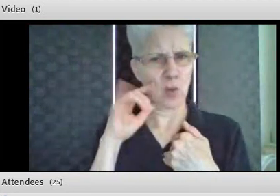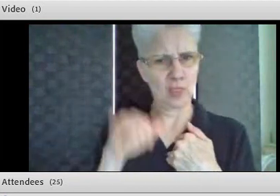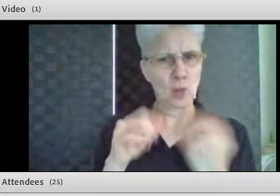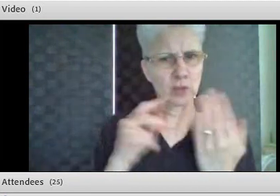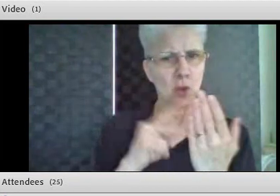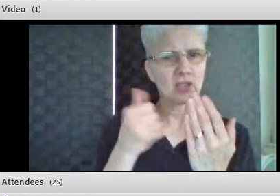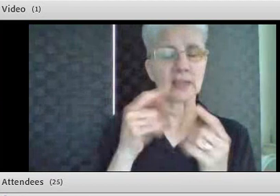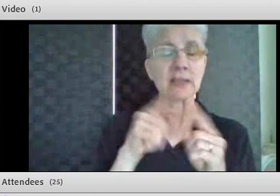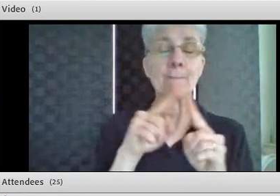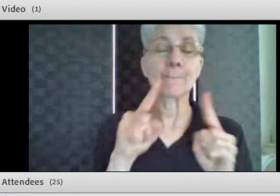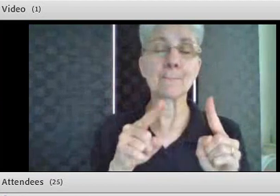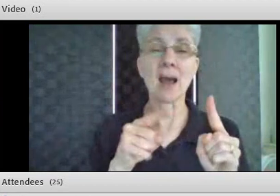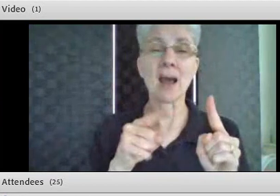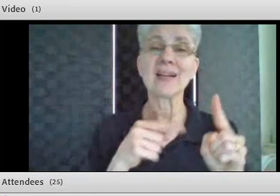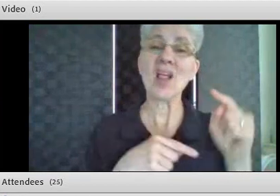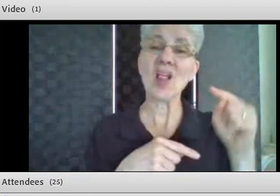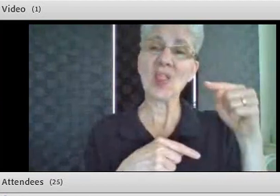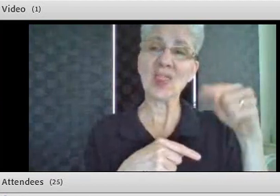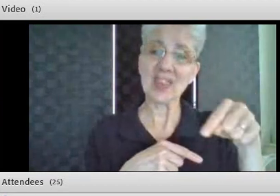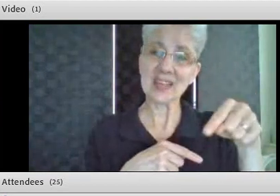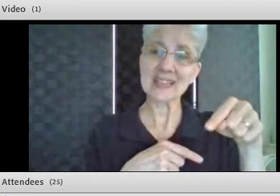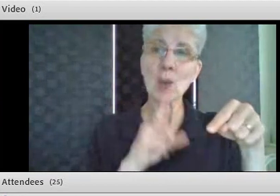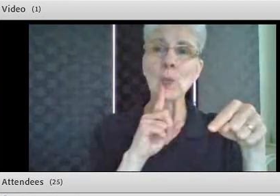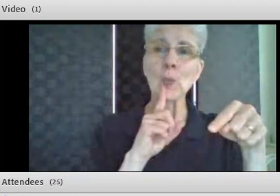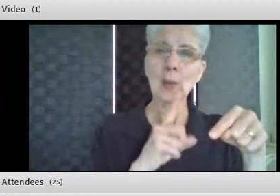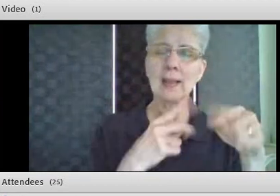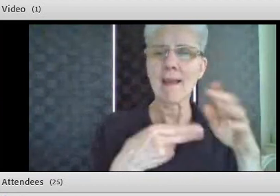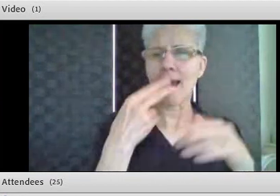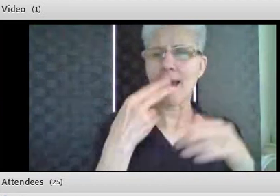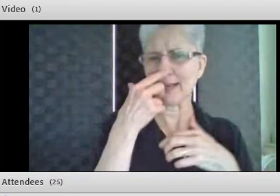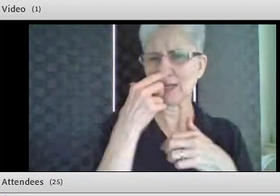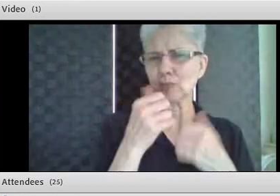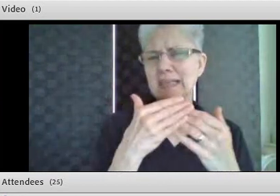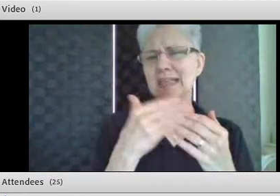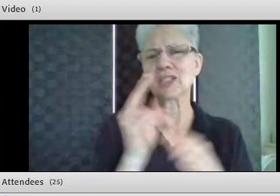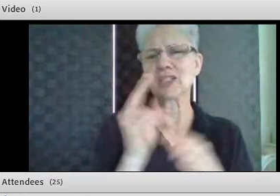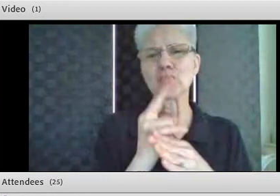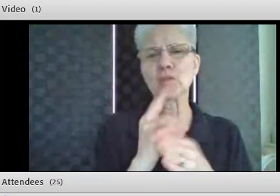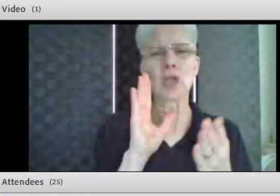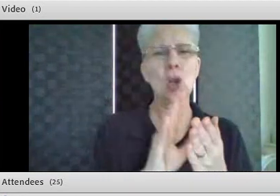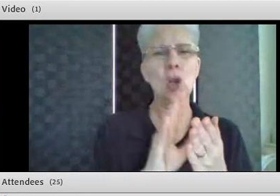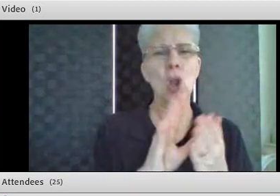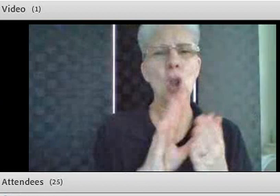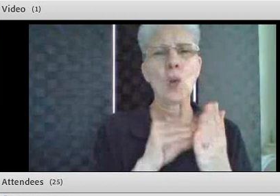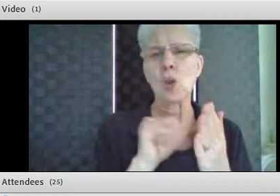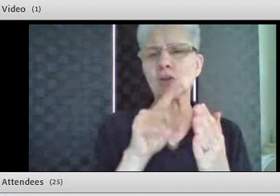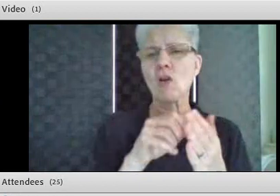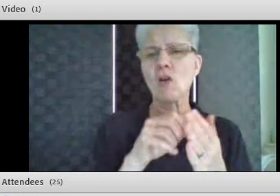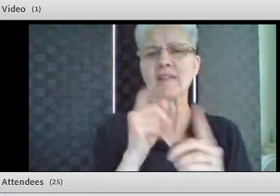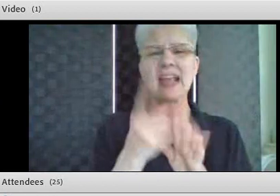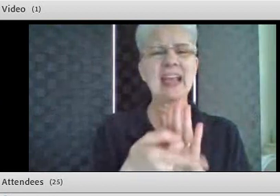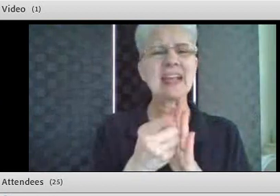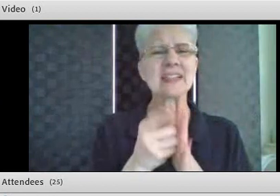It's not something for long-term projects. We have other solutions for that, other great music-technology software for that,